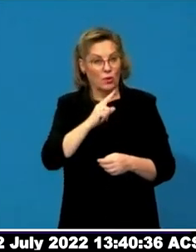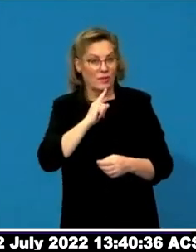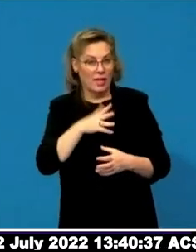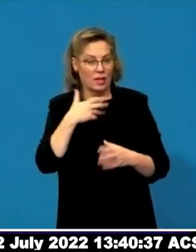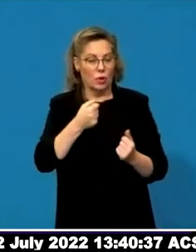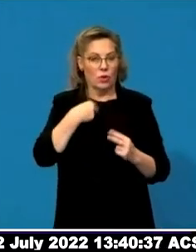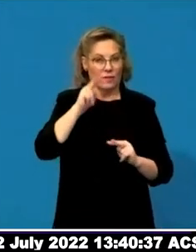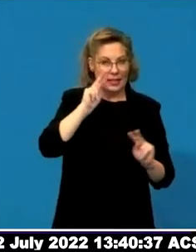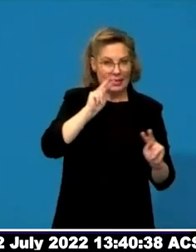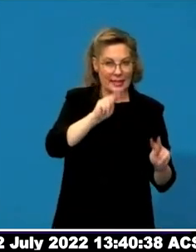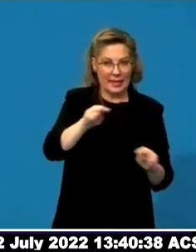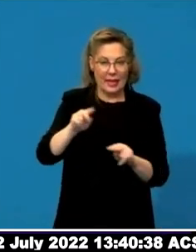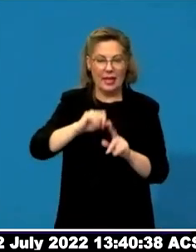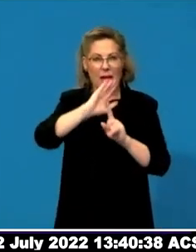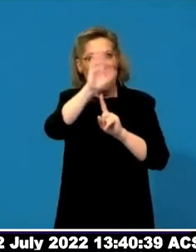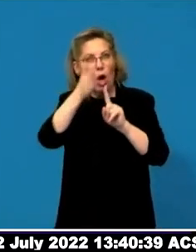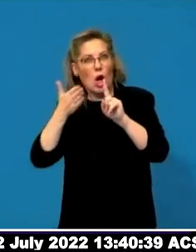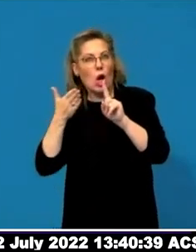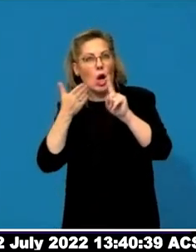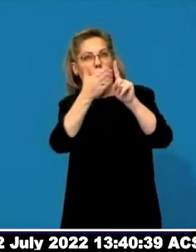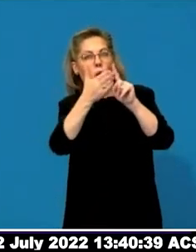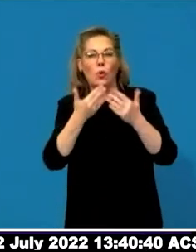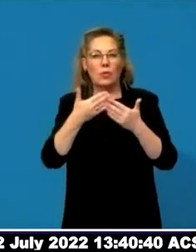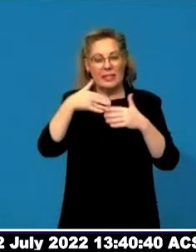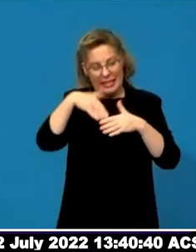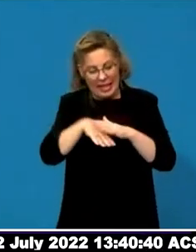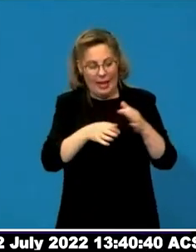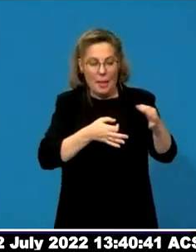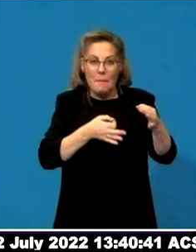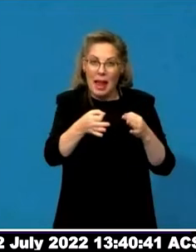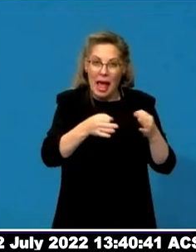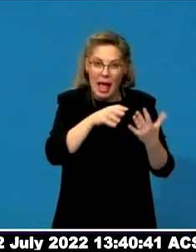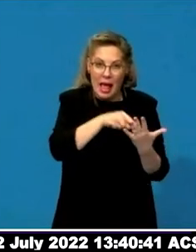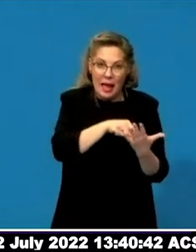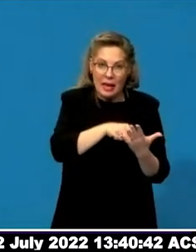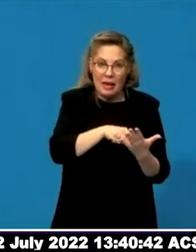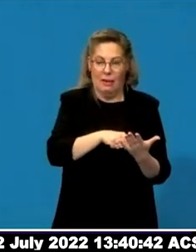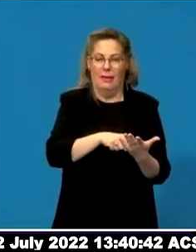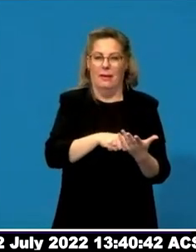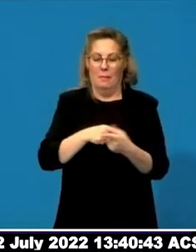in plans not being created by participants themselves. Have you seen that?